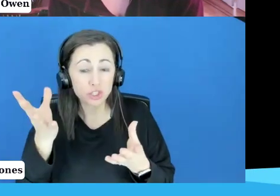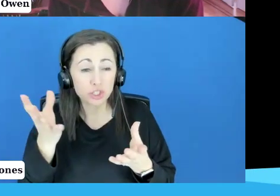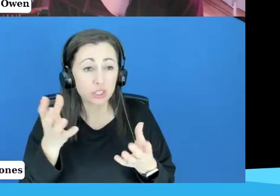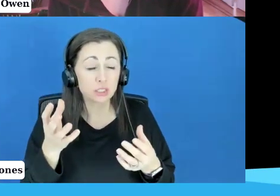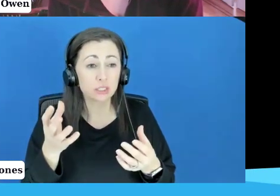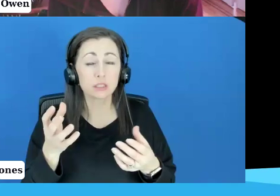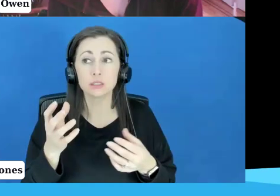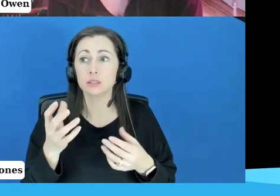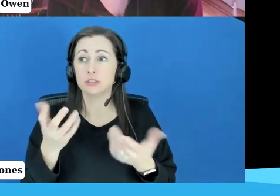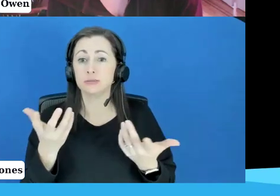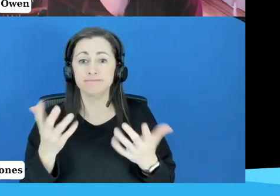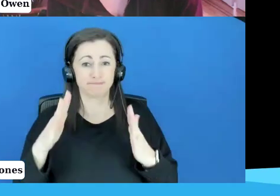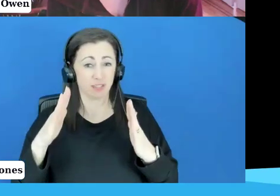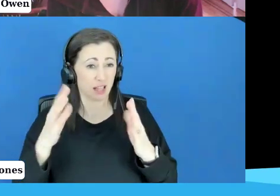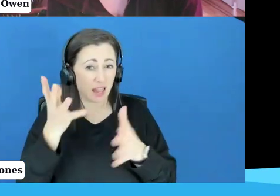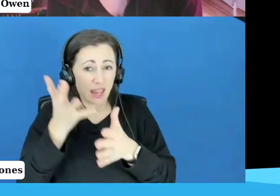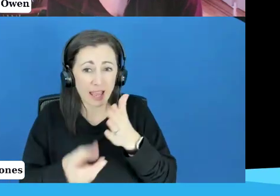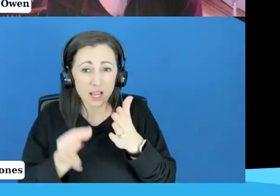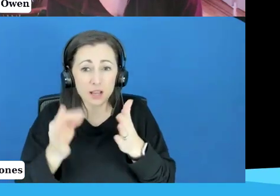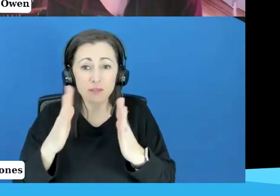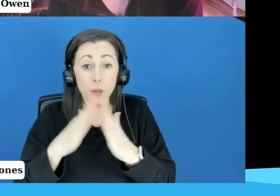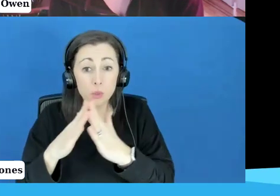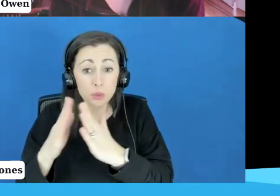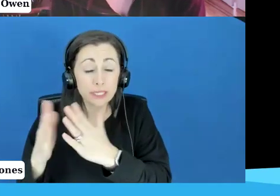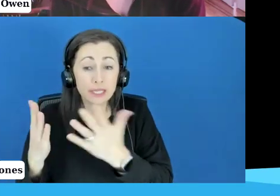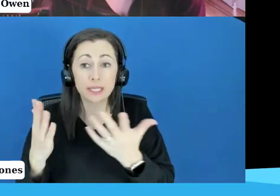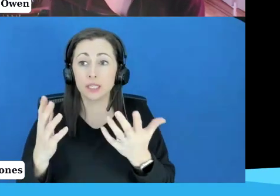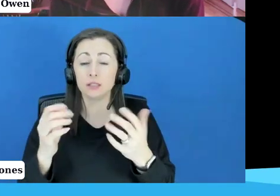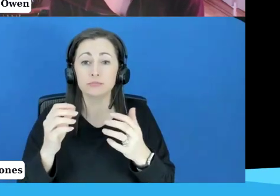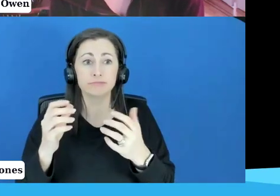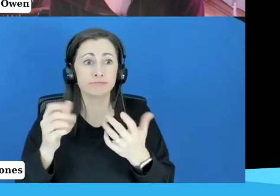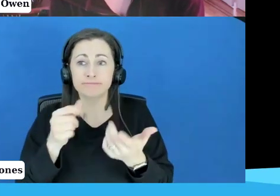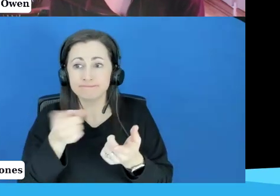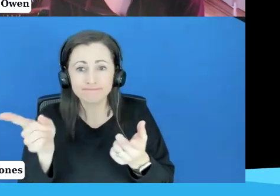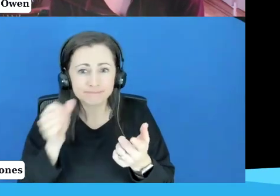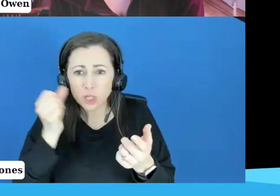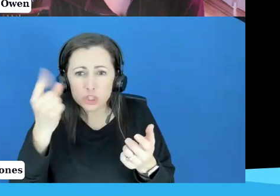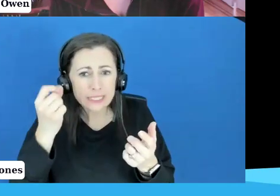Lack of community, lack of understanding, lack of accessibility, any of those?